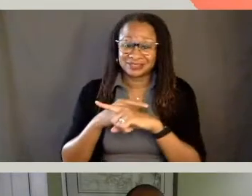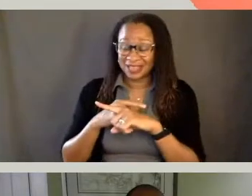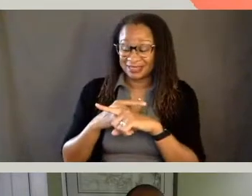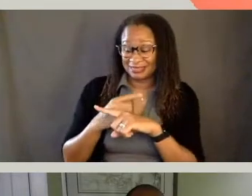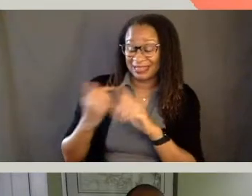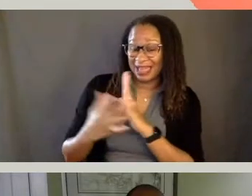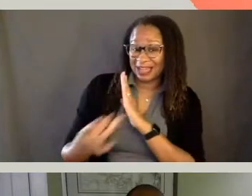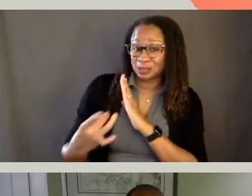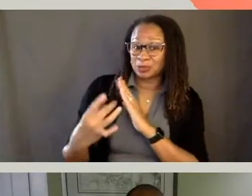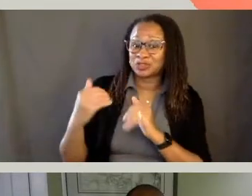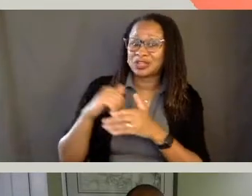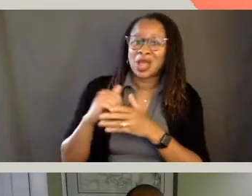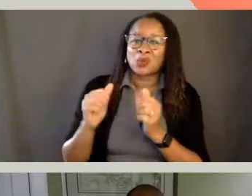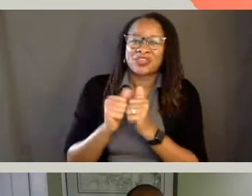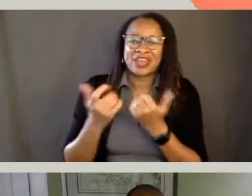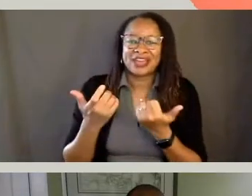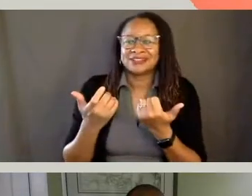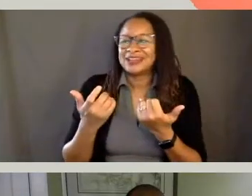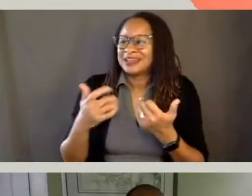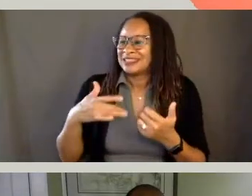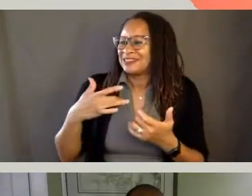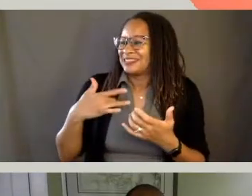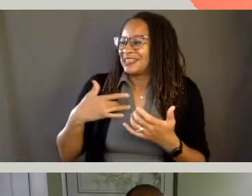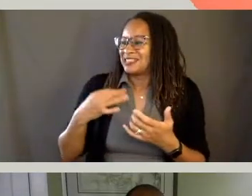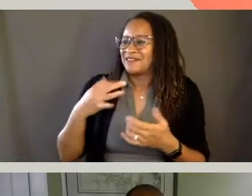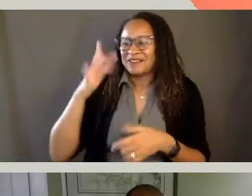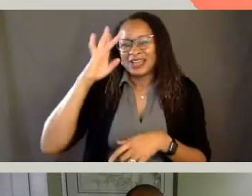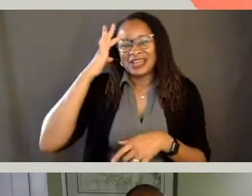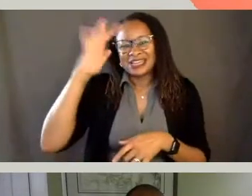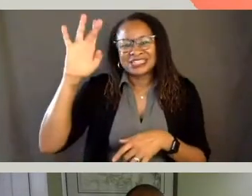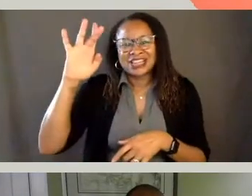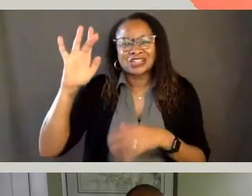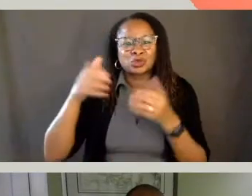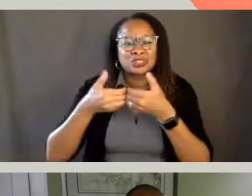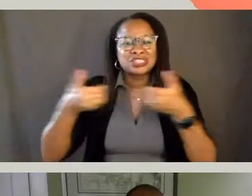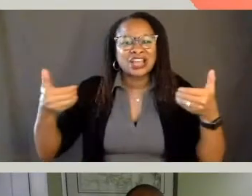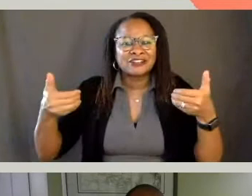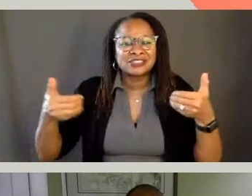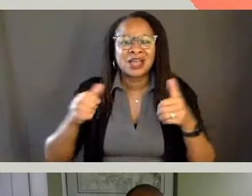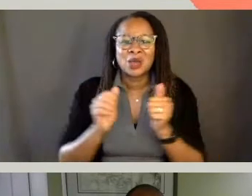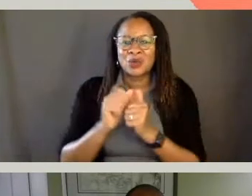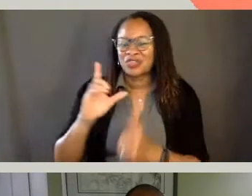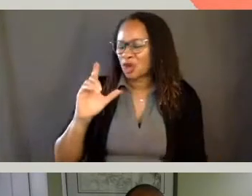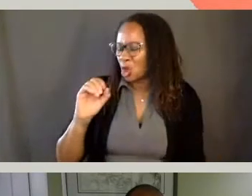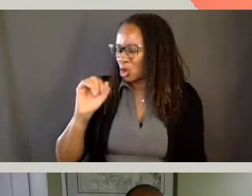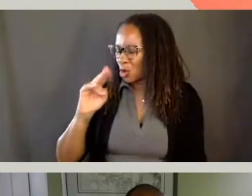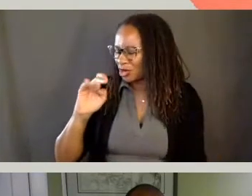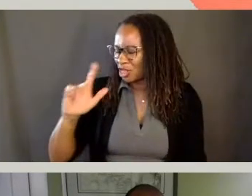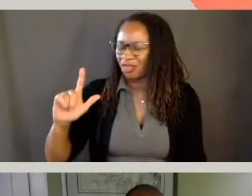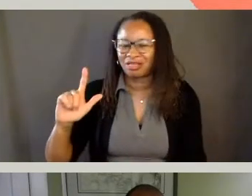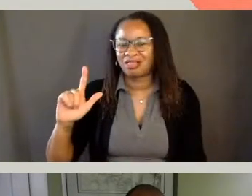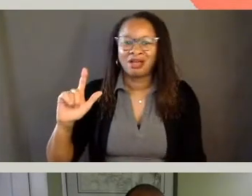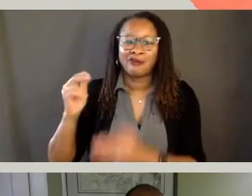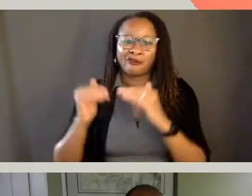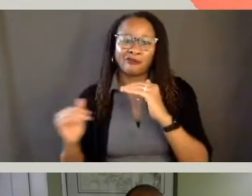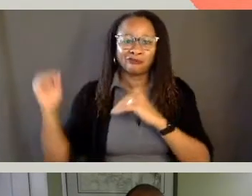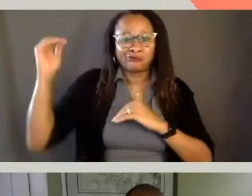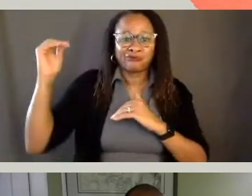without that sense of intellectual segregation, without that sort of colonial hierarchy that I see in documentary so much.